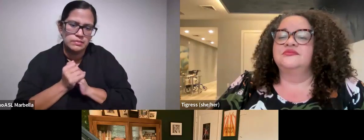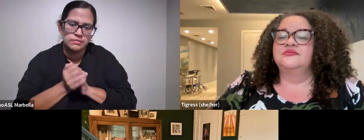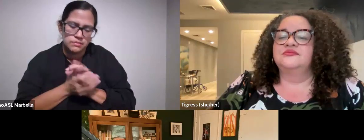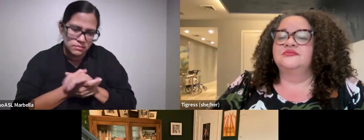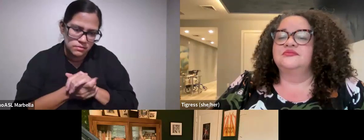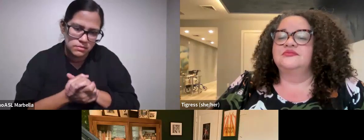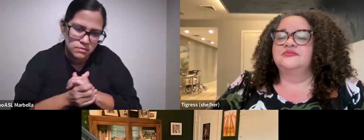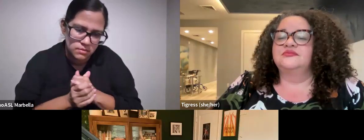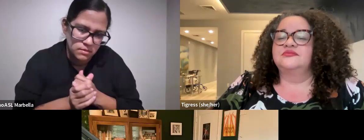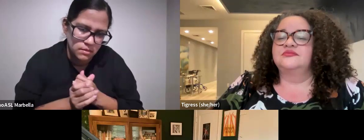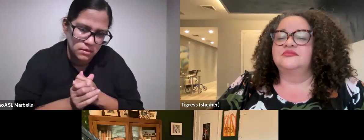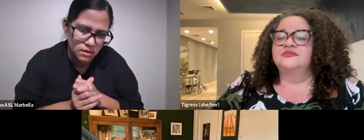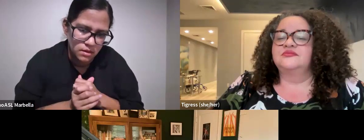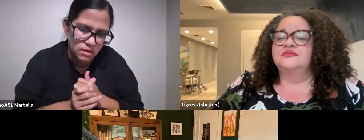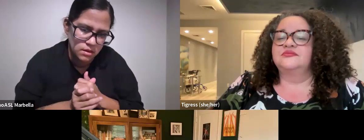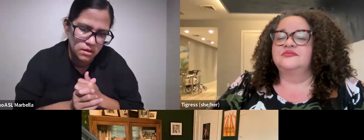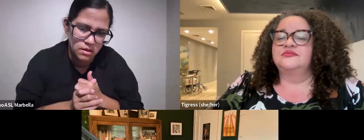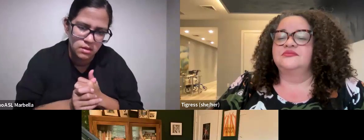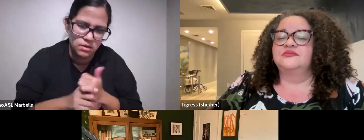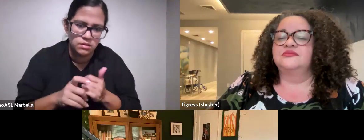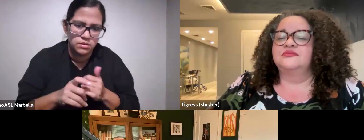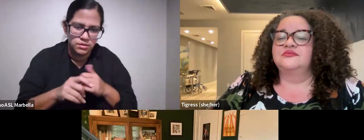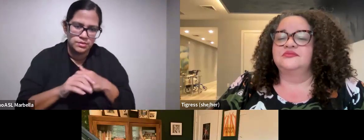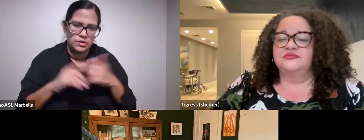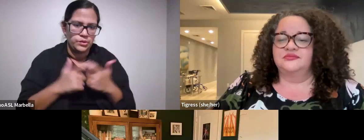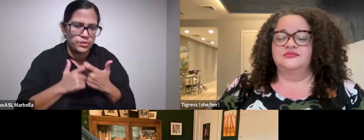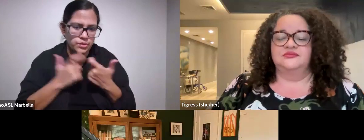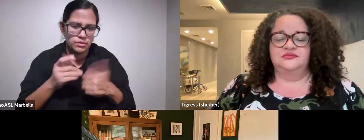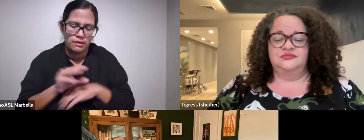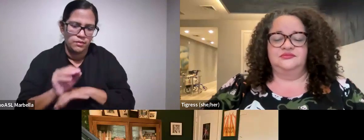I would say Roxanne Gay, just in terms of her